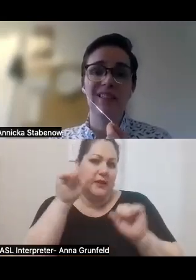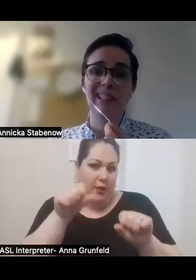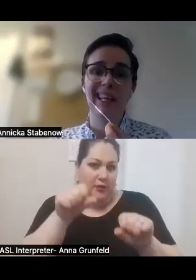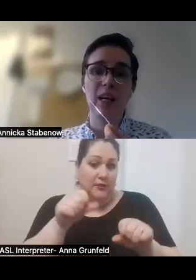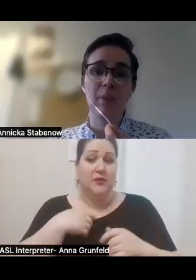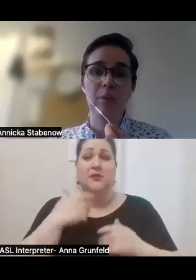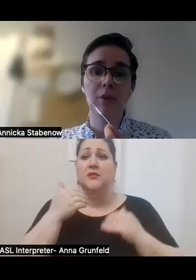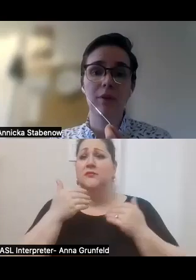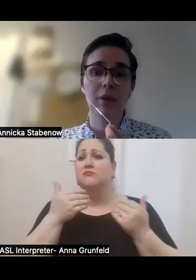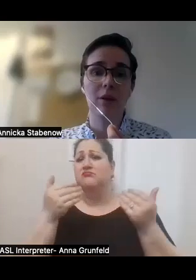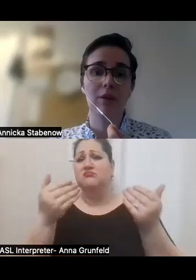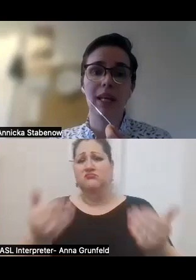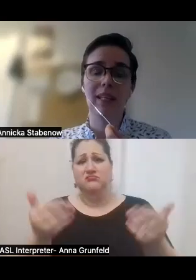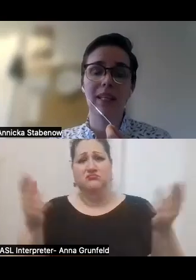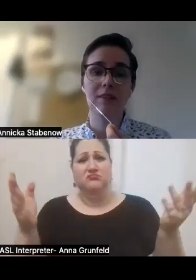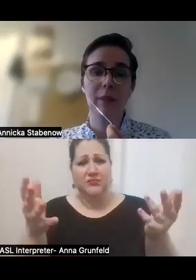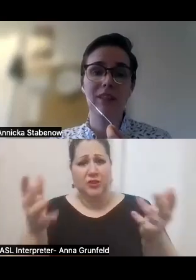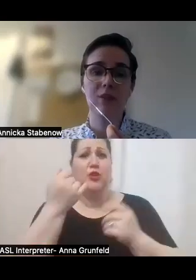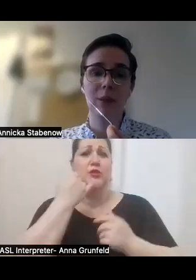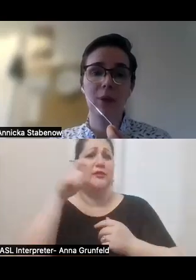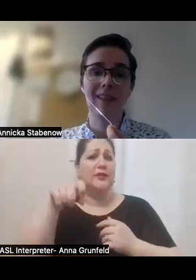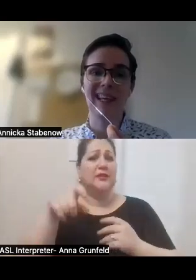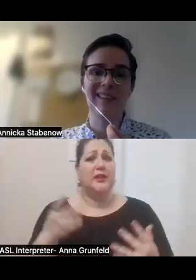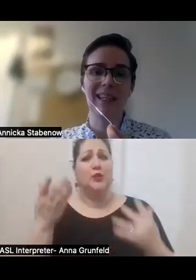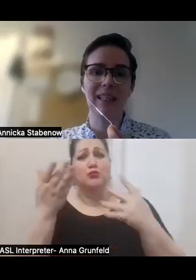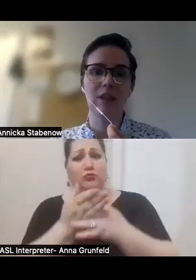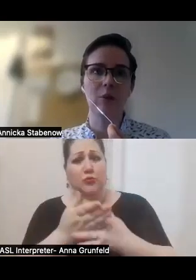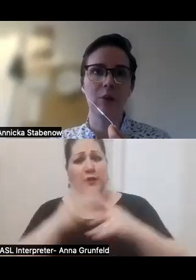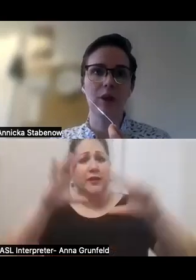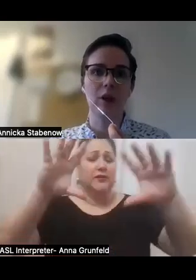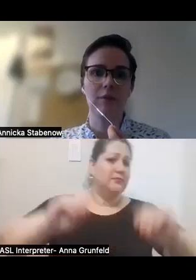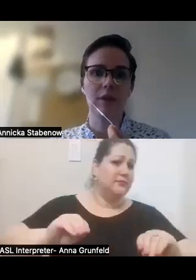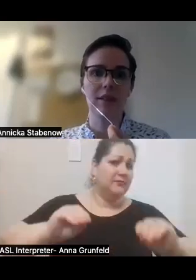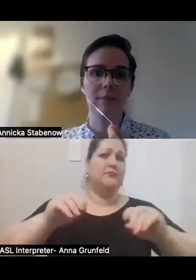get up and move around and take as many screen breaks as they need throughout the conference.